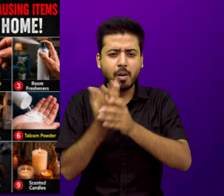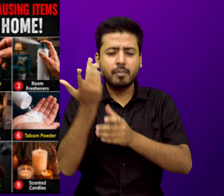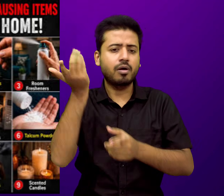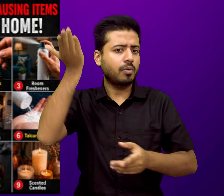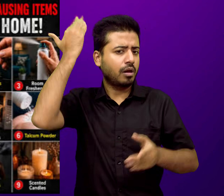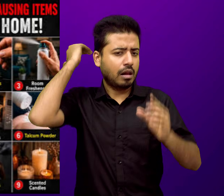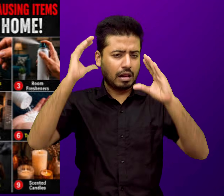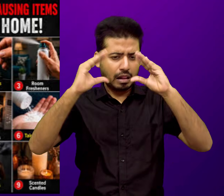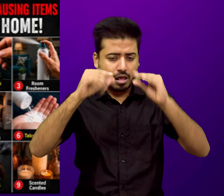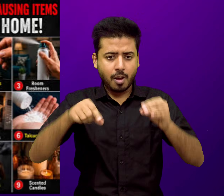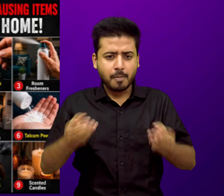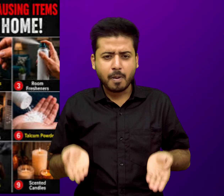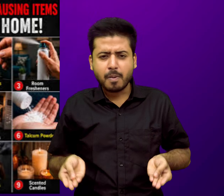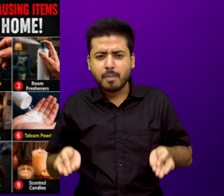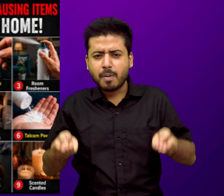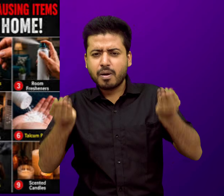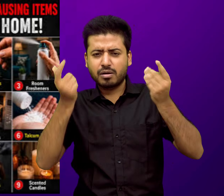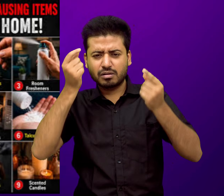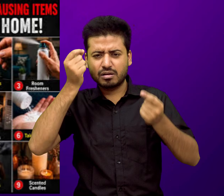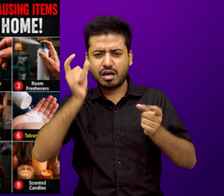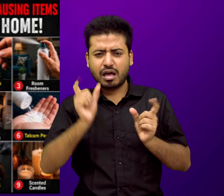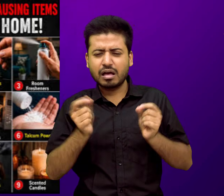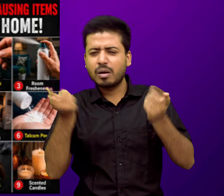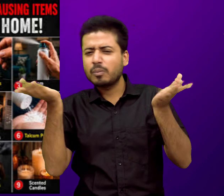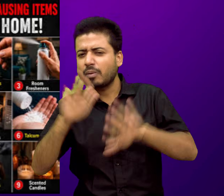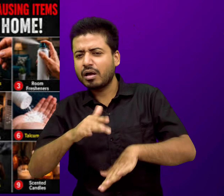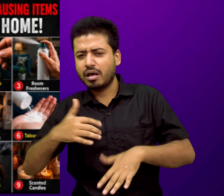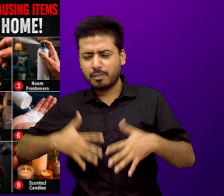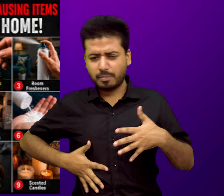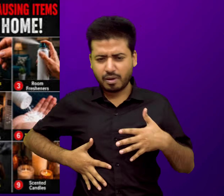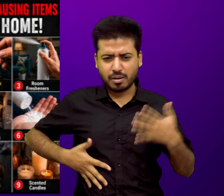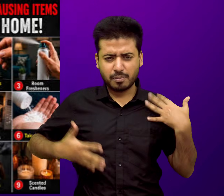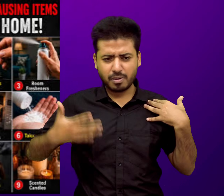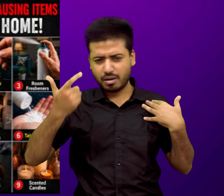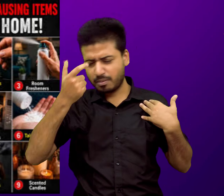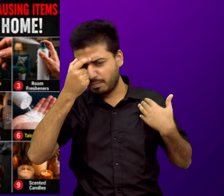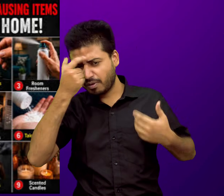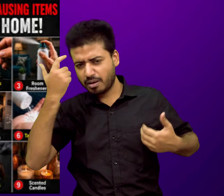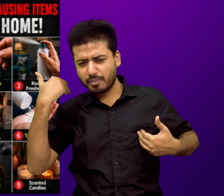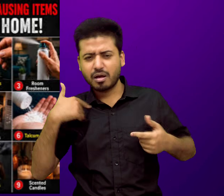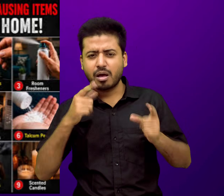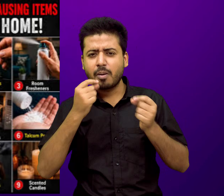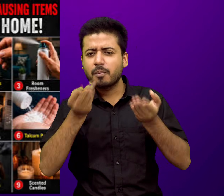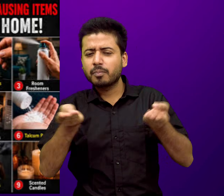If the mining and purification processes are not strictly controlled, trace amounts of asbestous